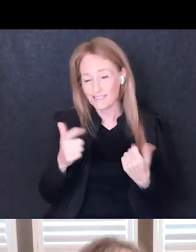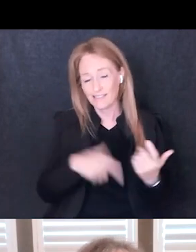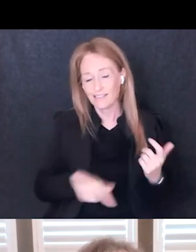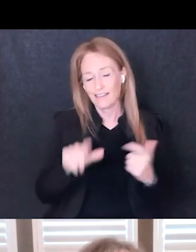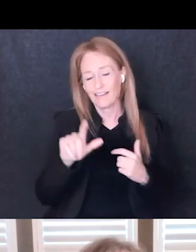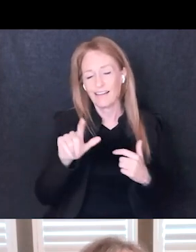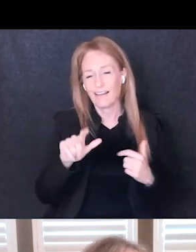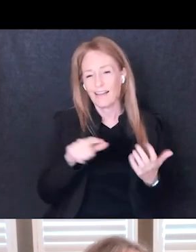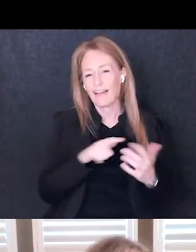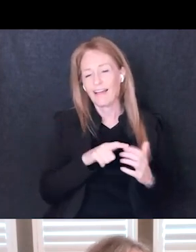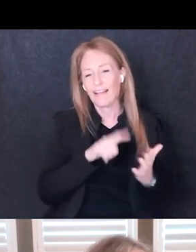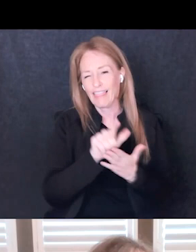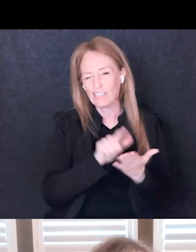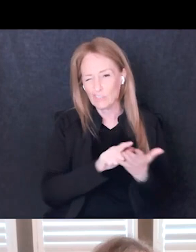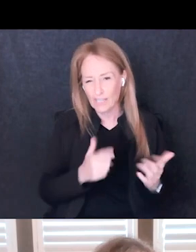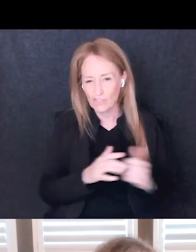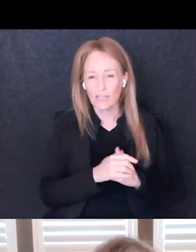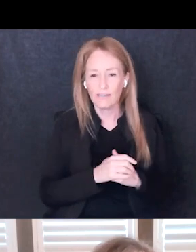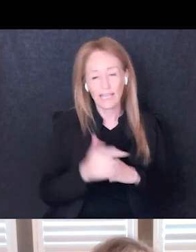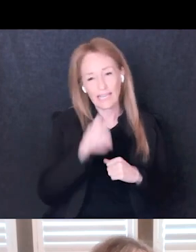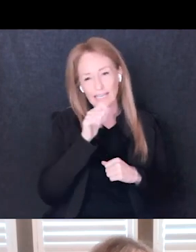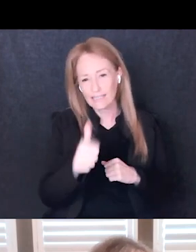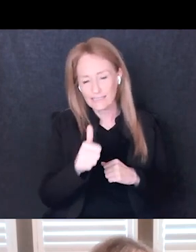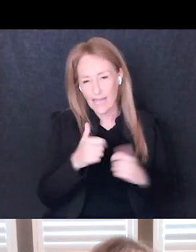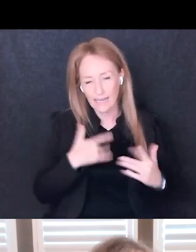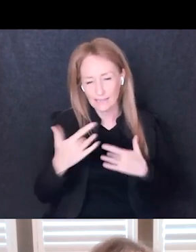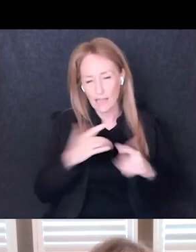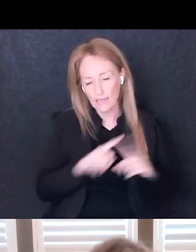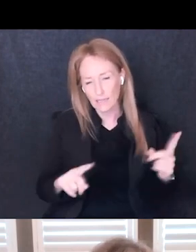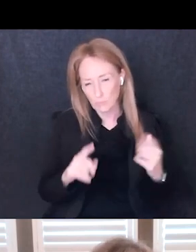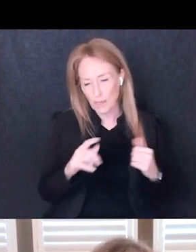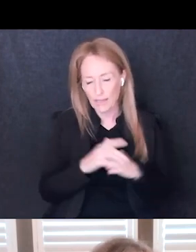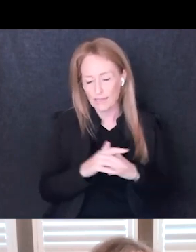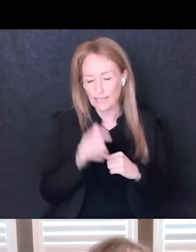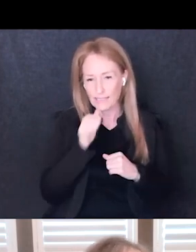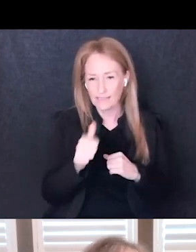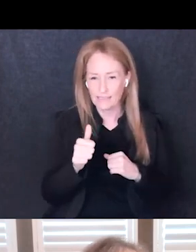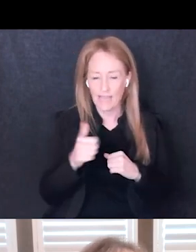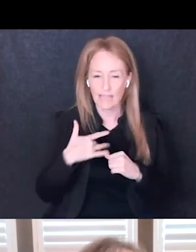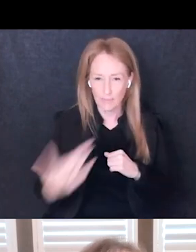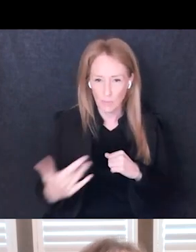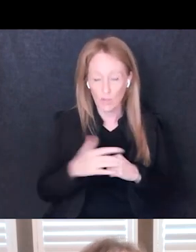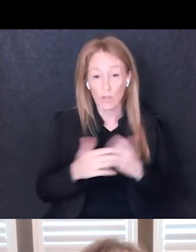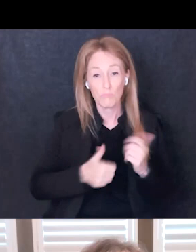I KNOW IT IS NOT EXCITING, BUT IT IS NOT USUAL. MOST STATES ARE OUT OF SESSION THIS TIME OF YEAR BUT A FEW ARE ACTIVE